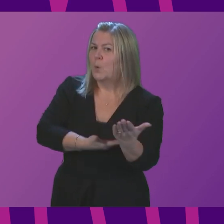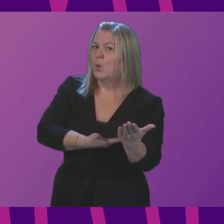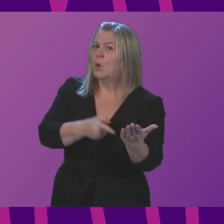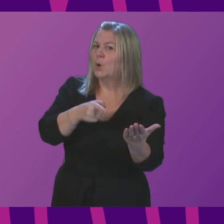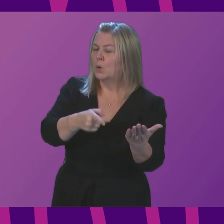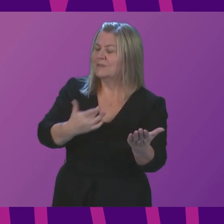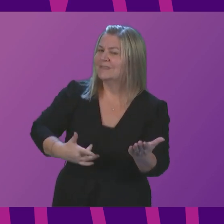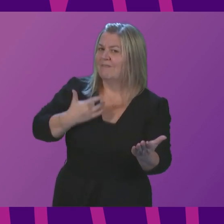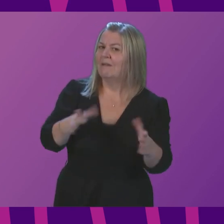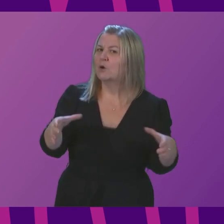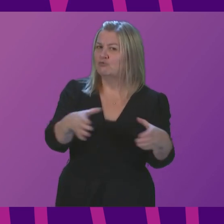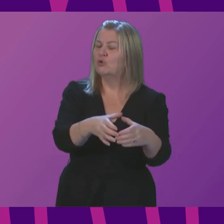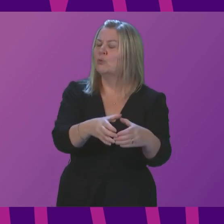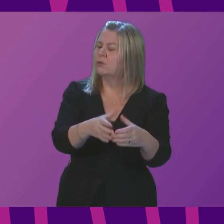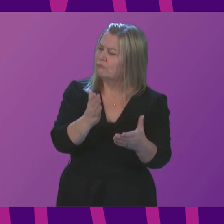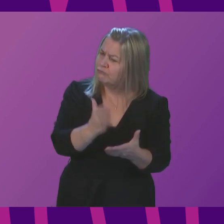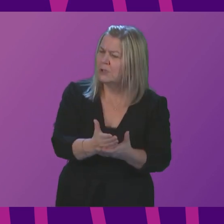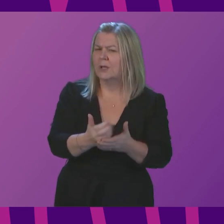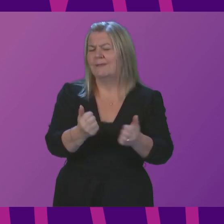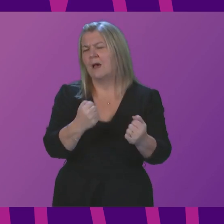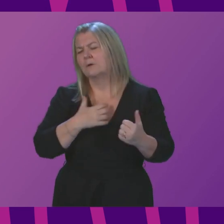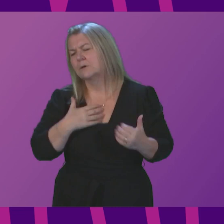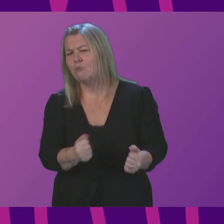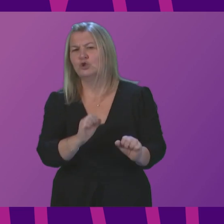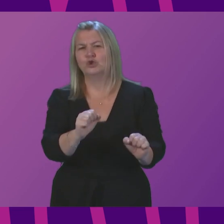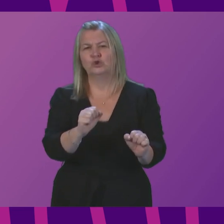courage of those who have come forward to share their experience. We will consider the